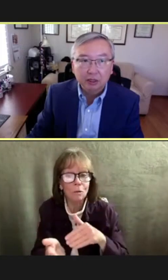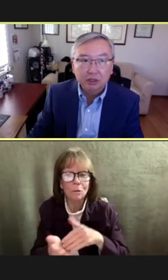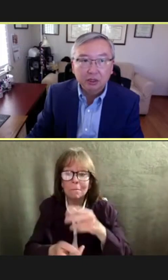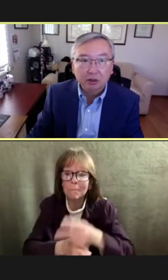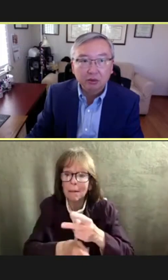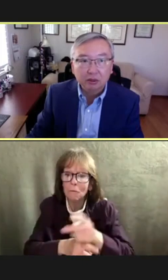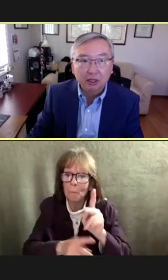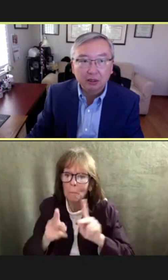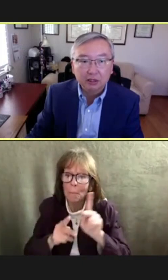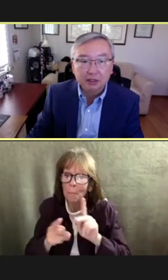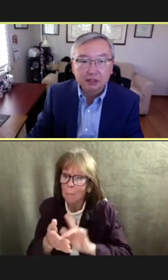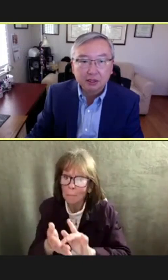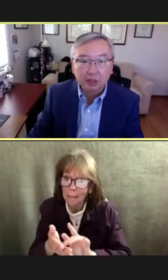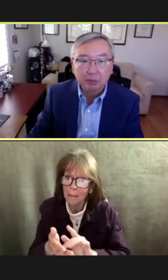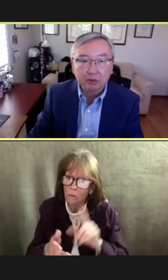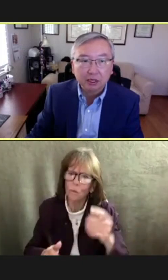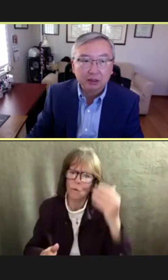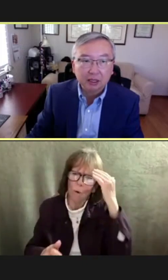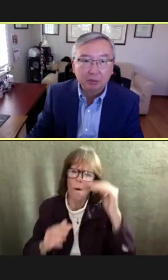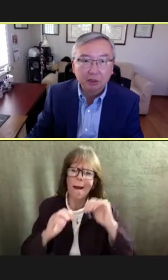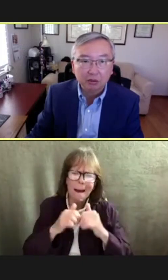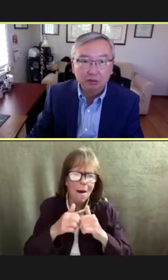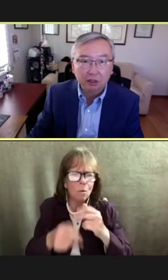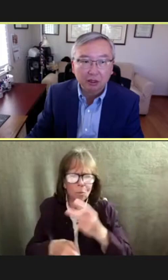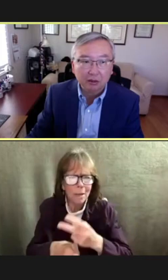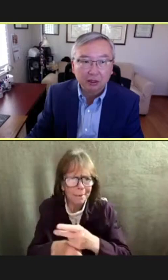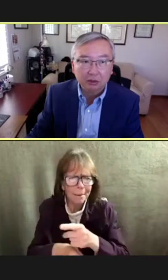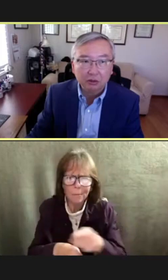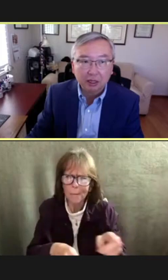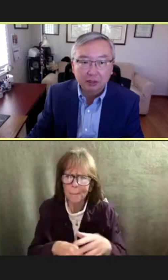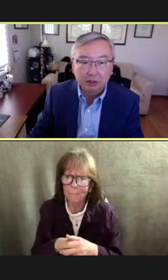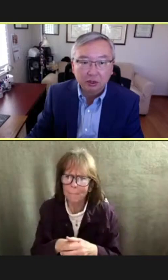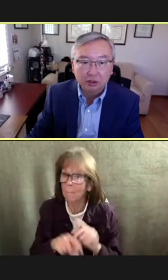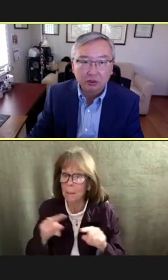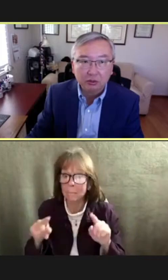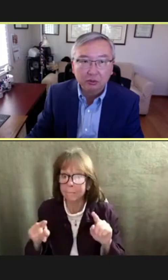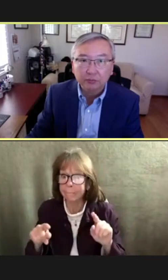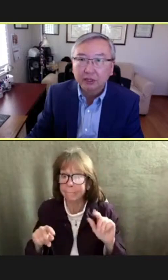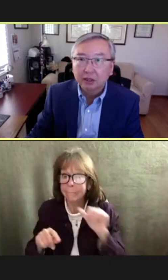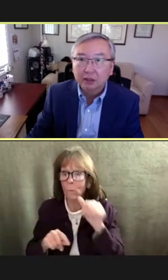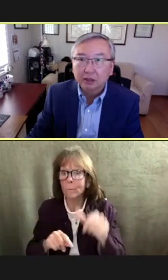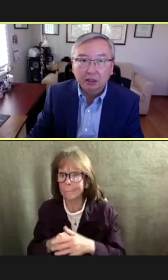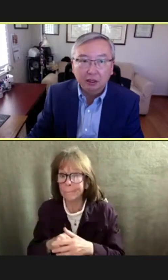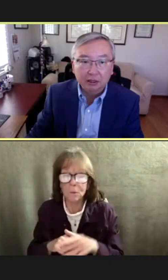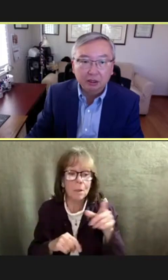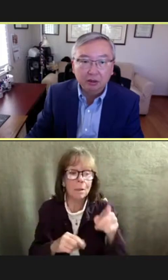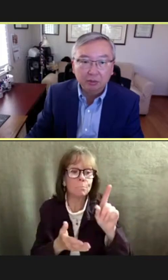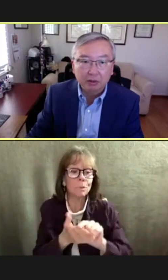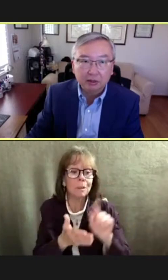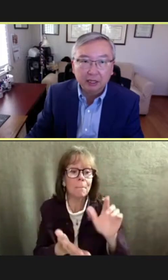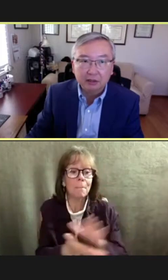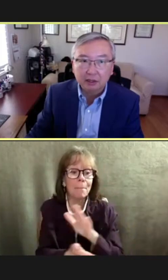So this is a paper that came out in 2022 that talk about that.